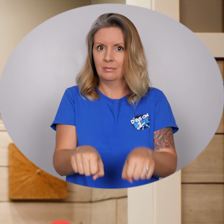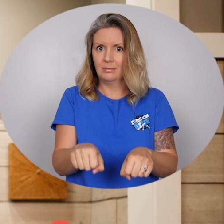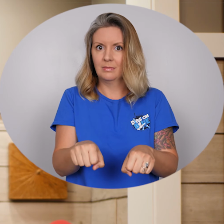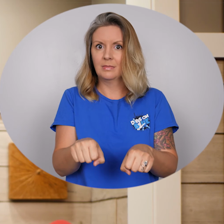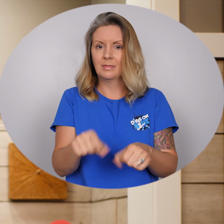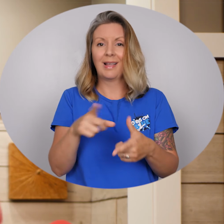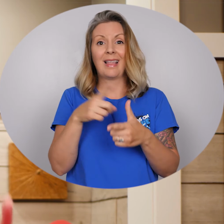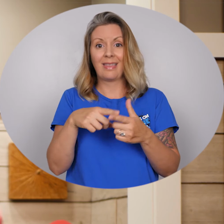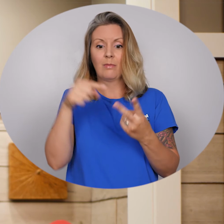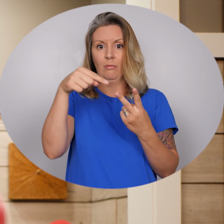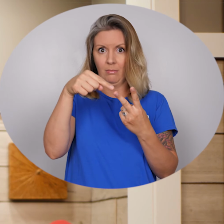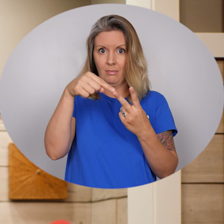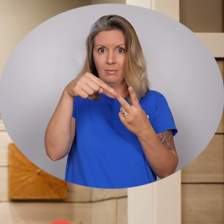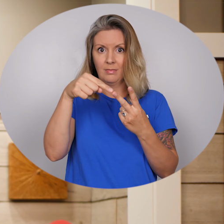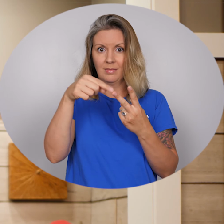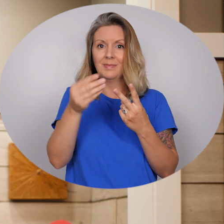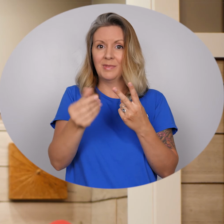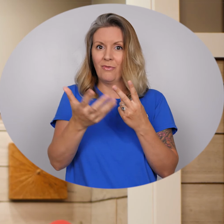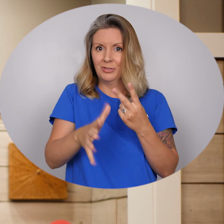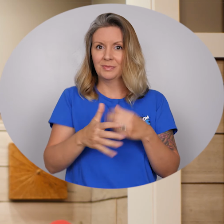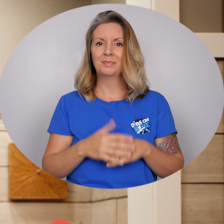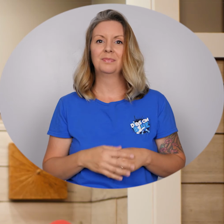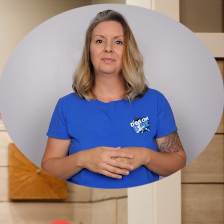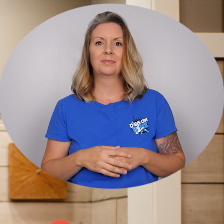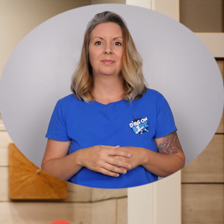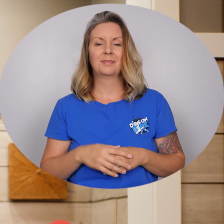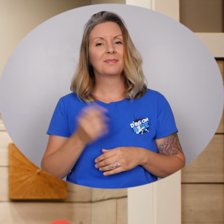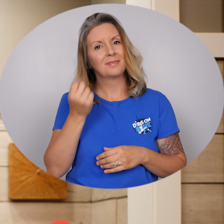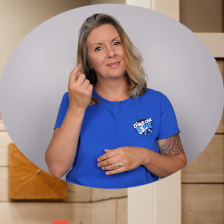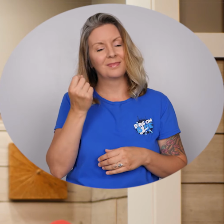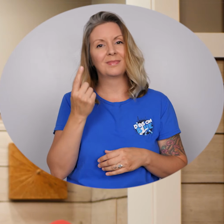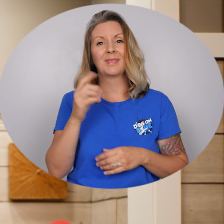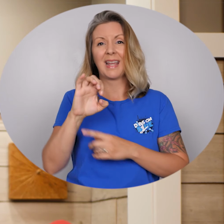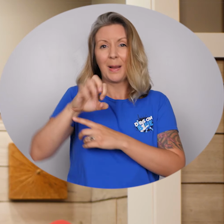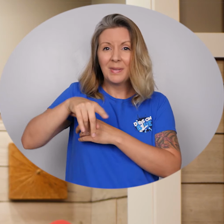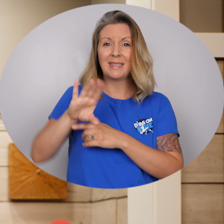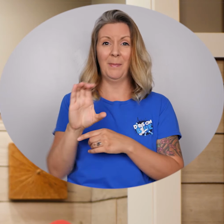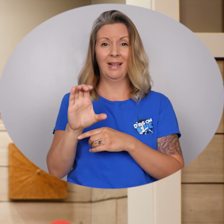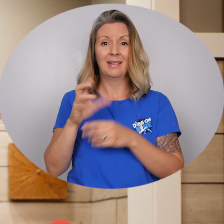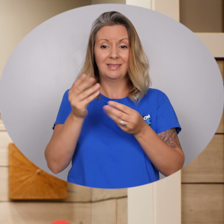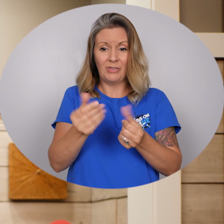just before resolving the second. Also keep in mind: you do not draw a new card to replace